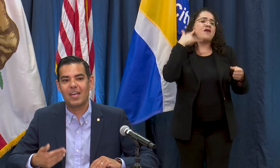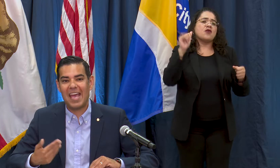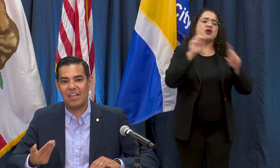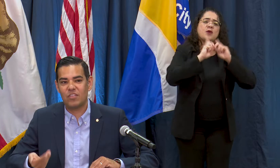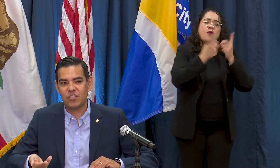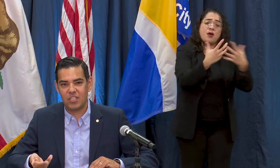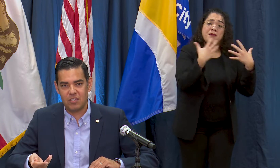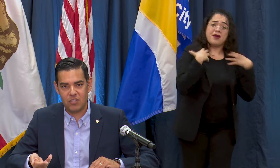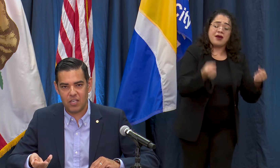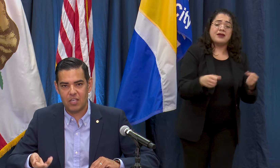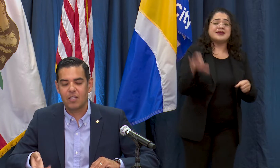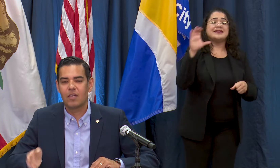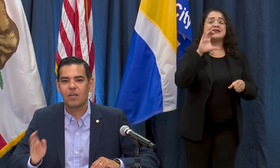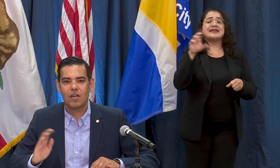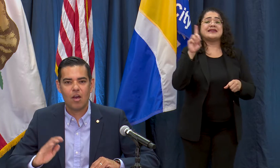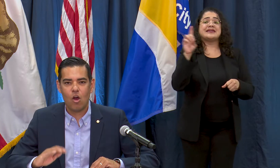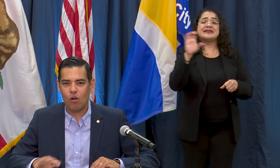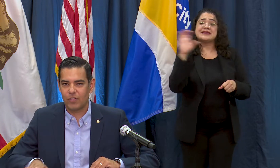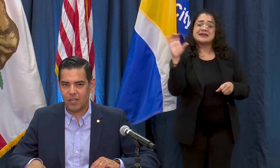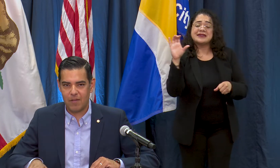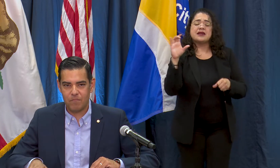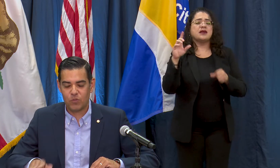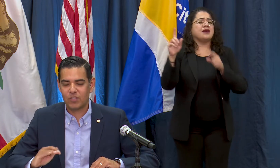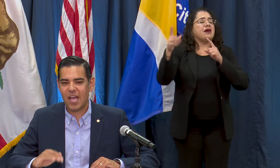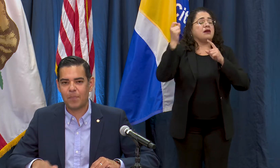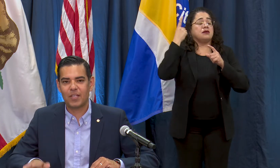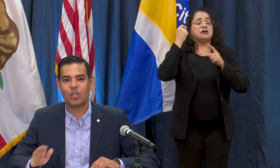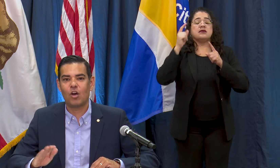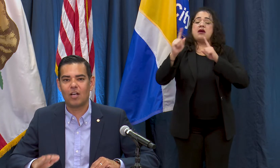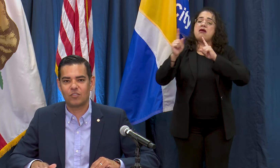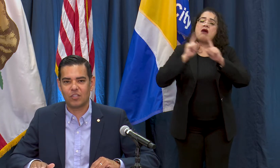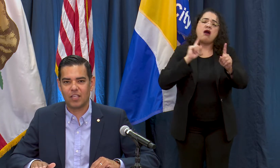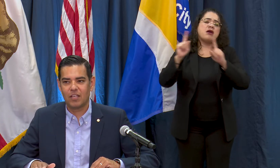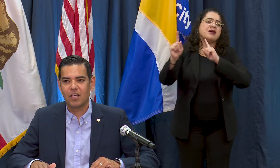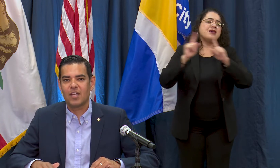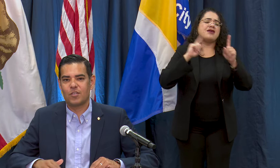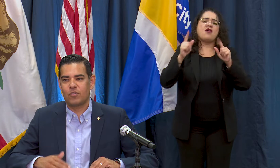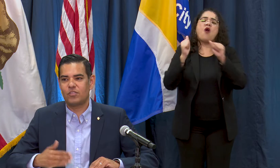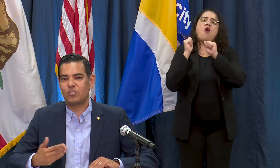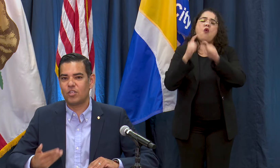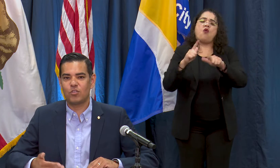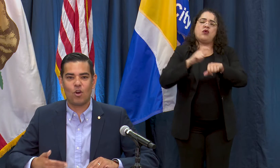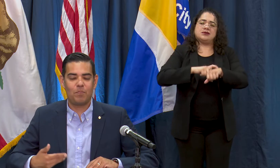CDC all the time. This is happening constantly and so these decisions aren't